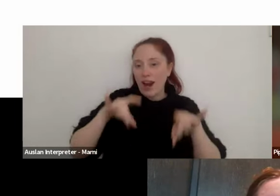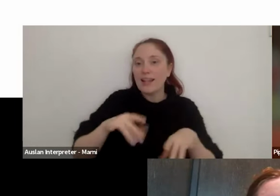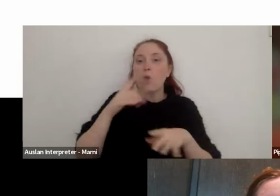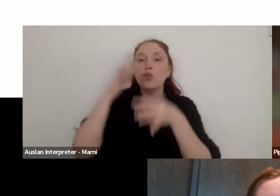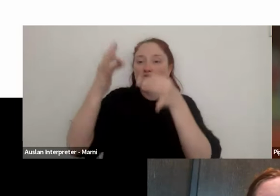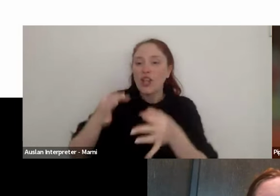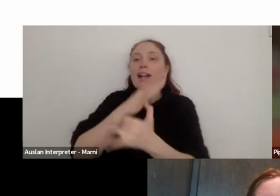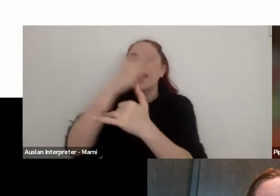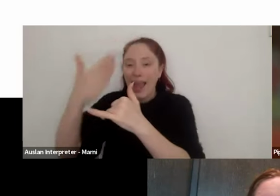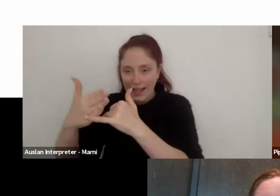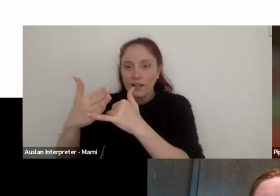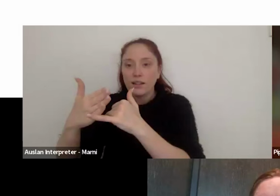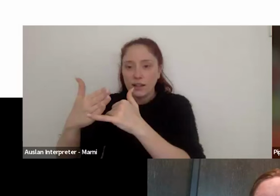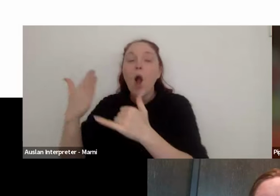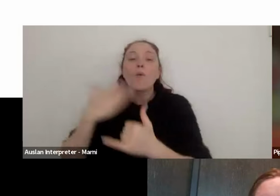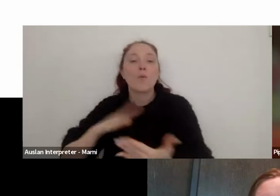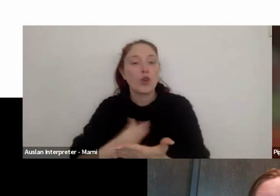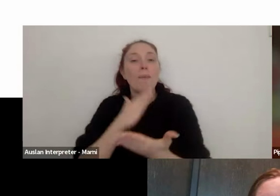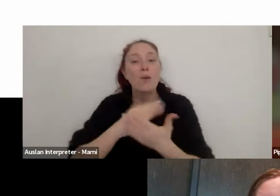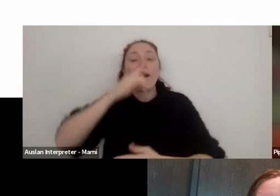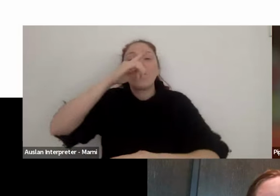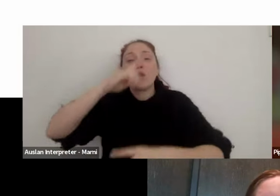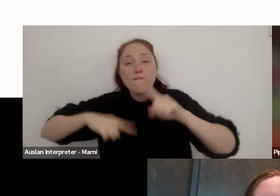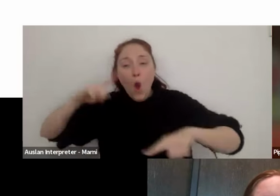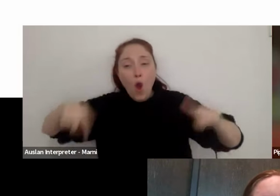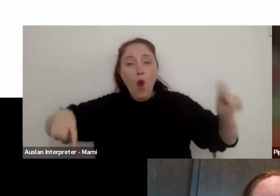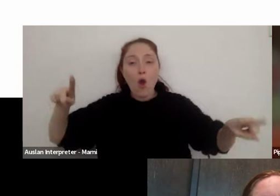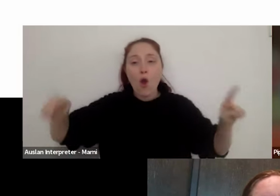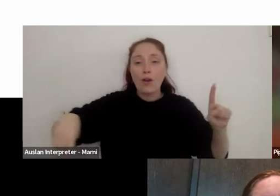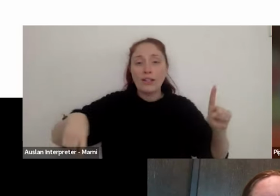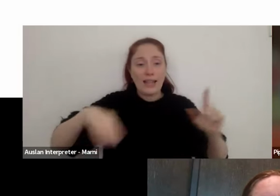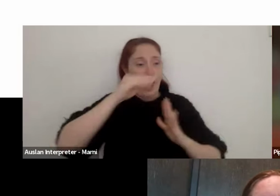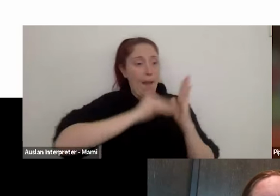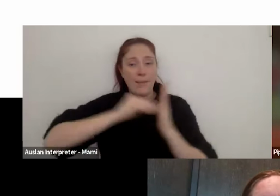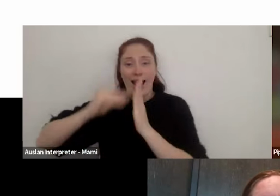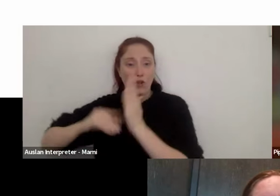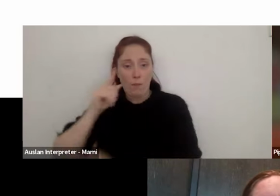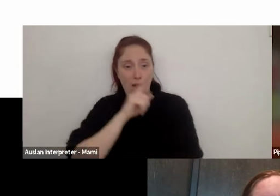to ensure that we have a diverse investment portfolio of applications to consider.